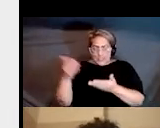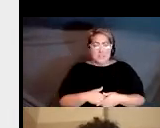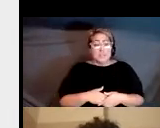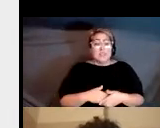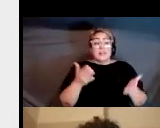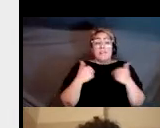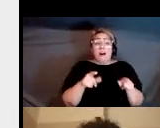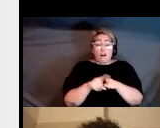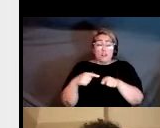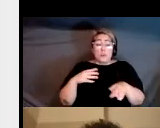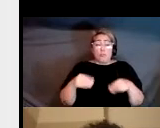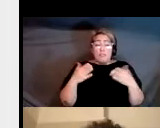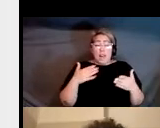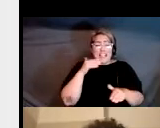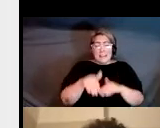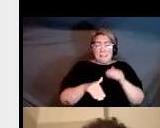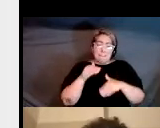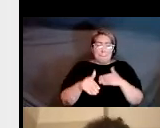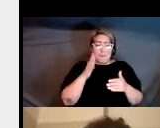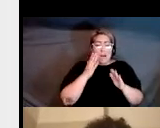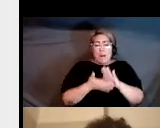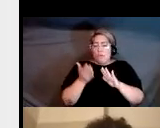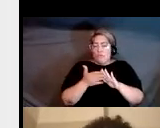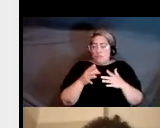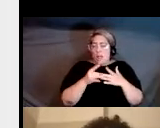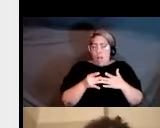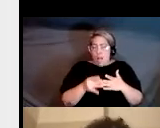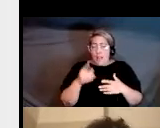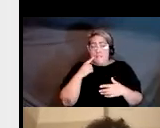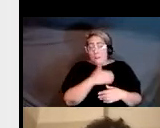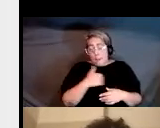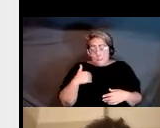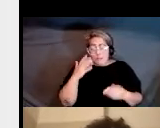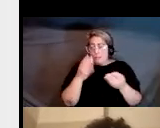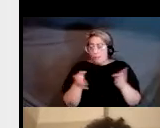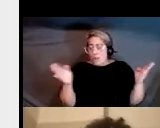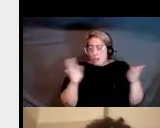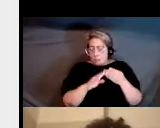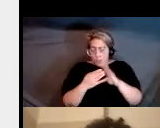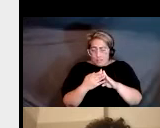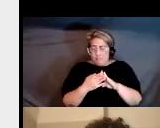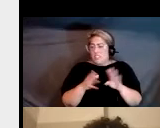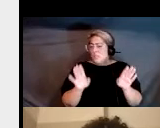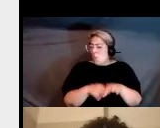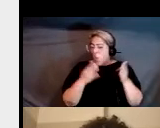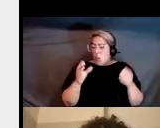operationally relevant guidelines for members and the broader community. It is open source document. Called The X